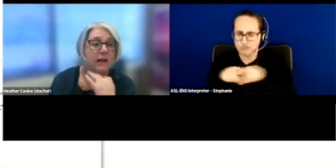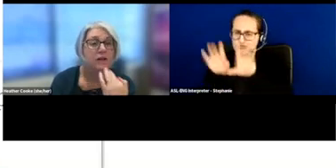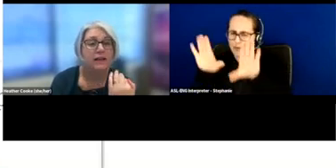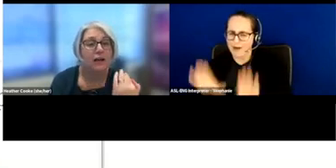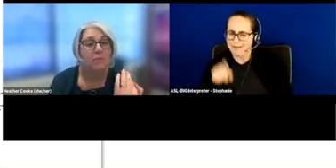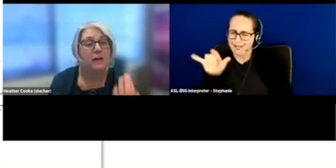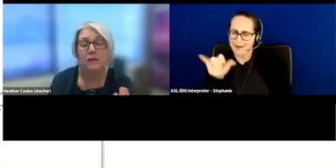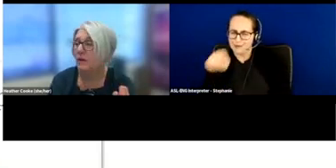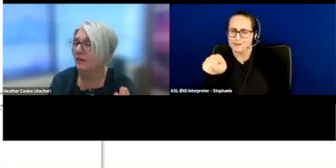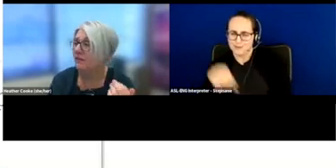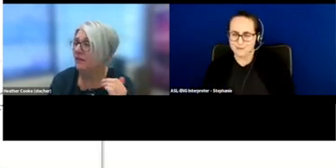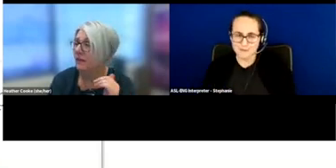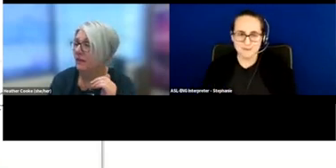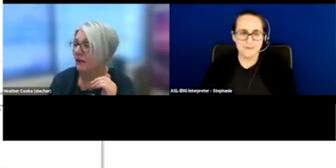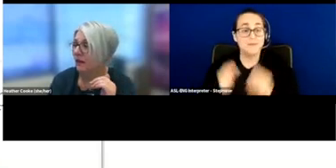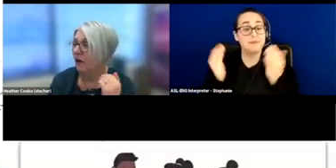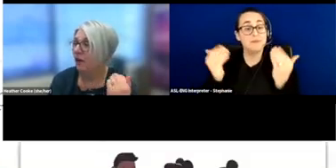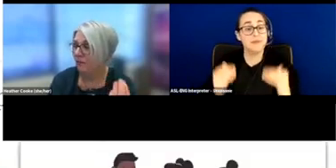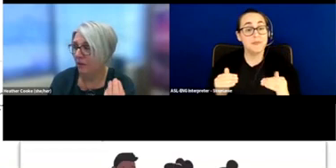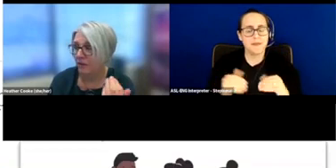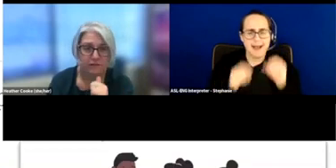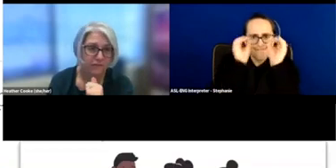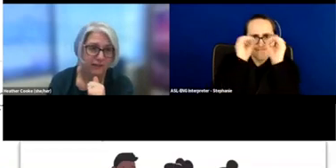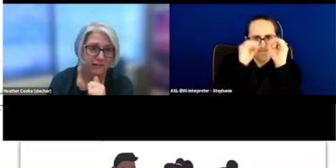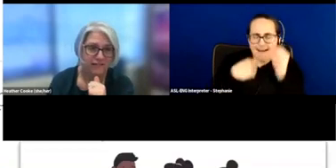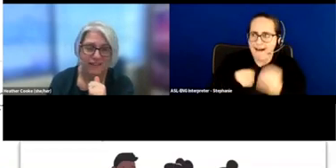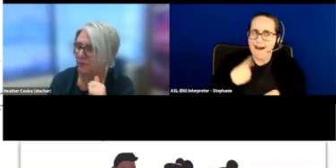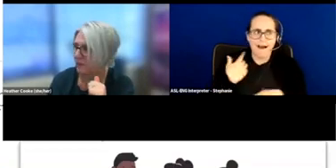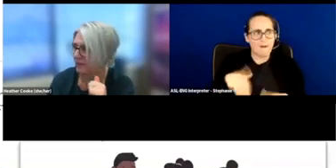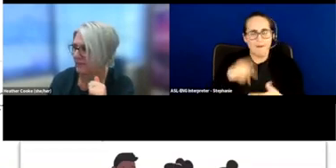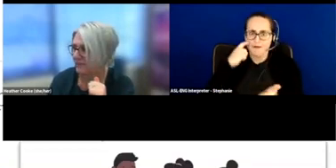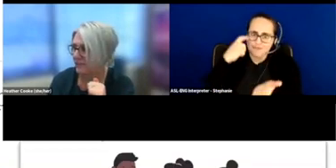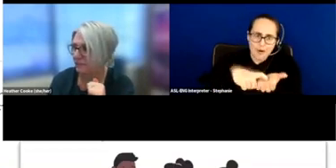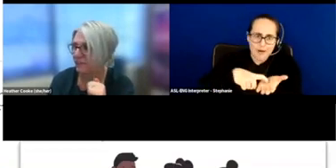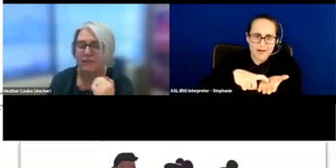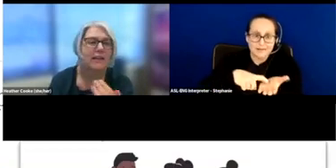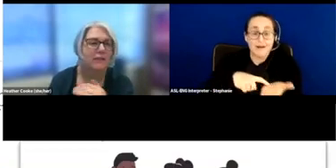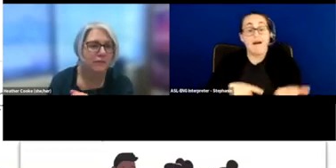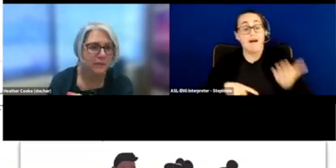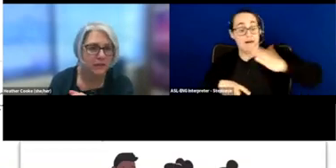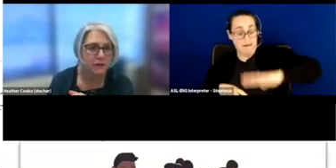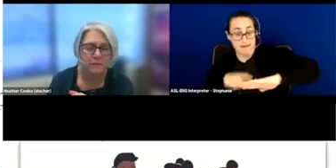couldn't help but notice all the positive things that you bring to the team. Thank you for